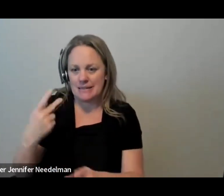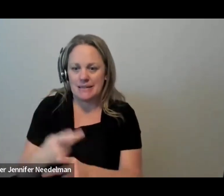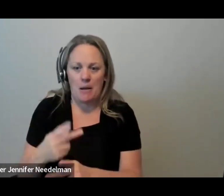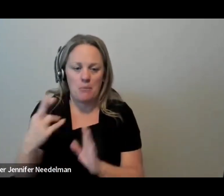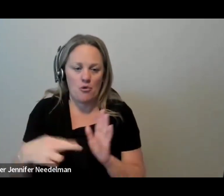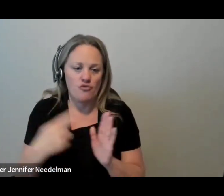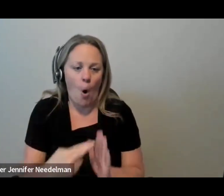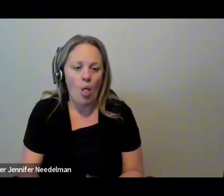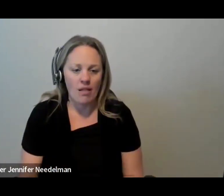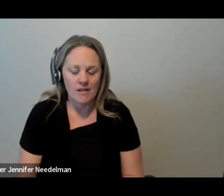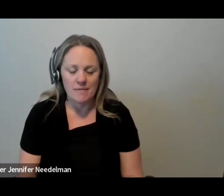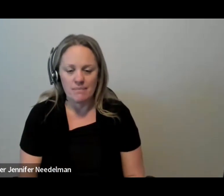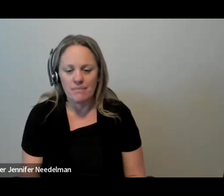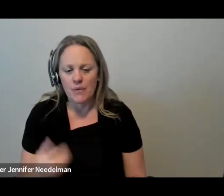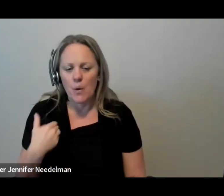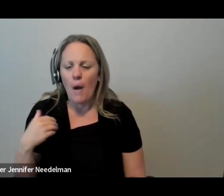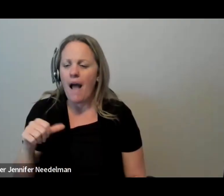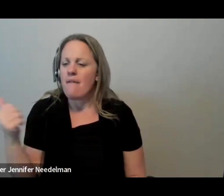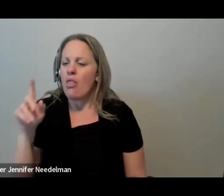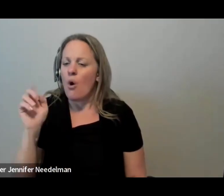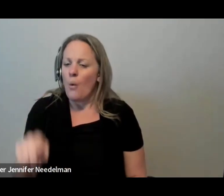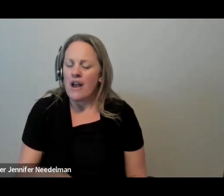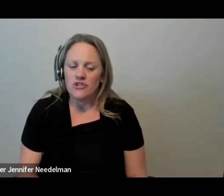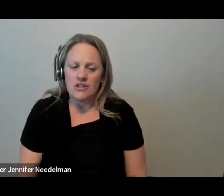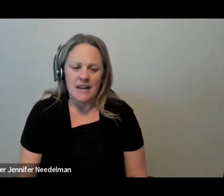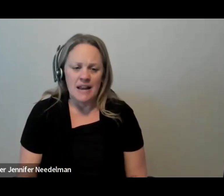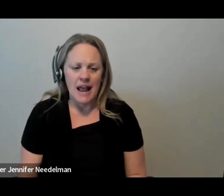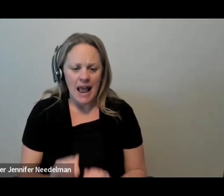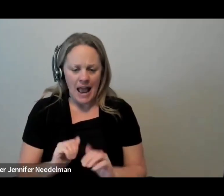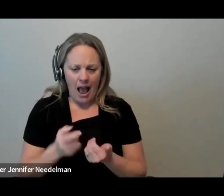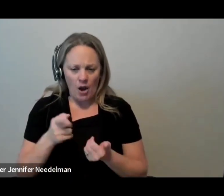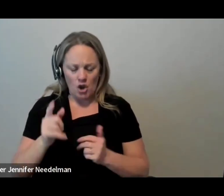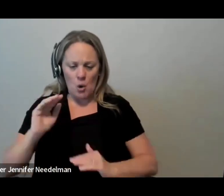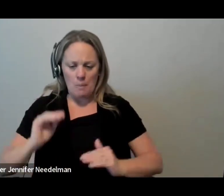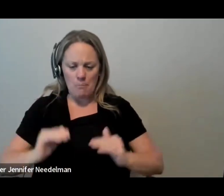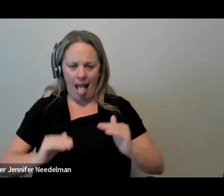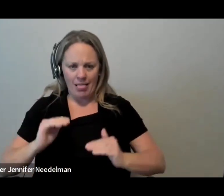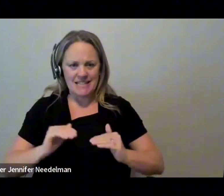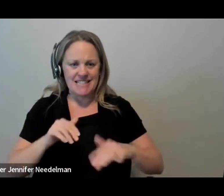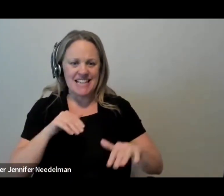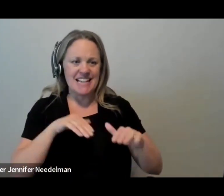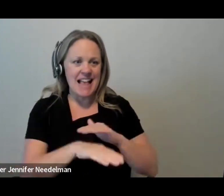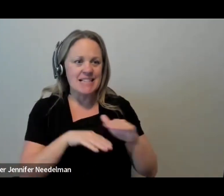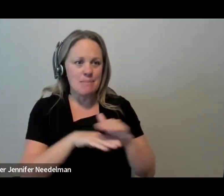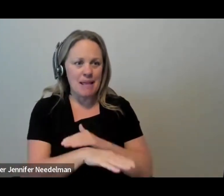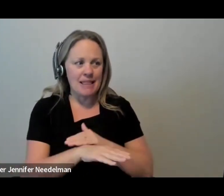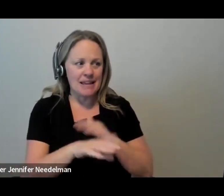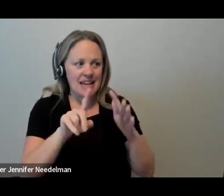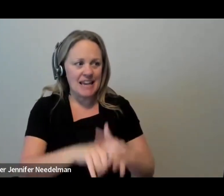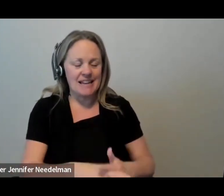We do have another question in the chat. How do you balance accessibility initiatives with fast moving product